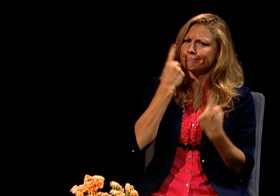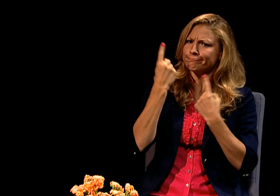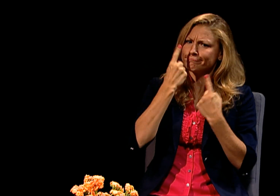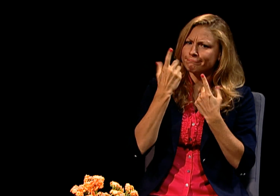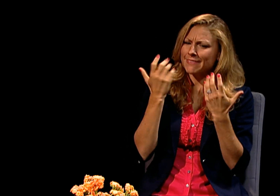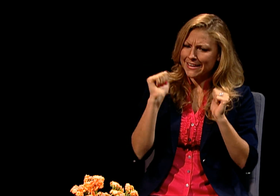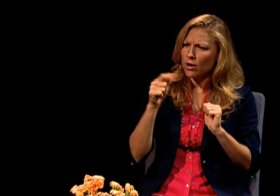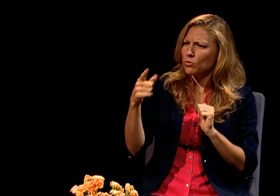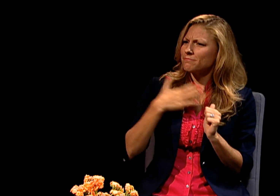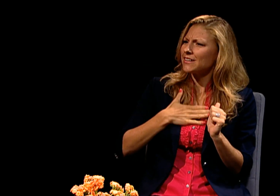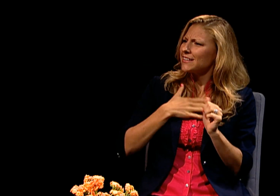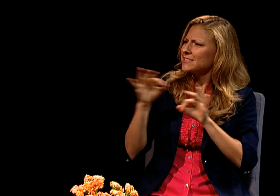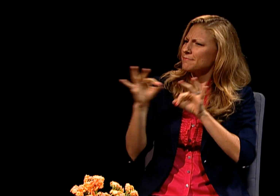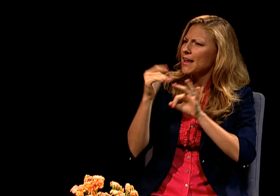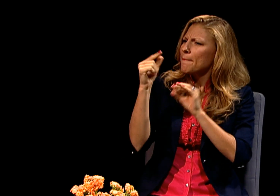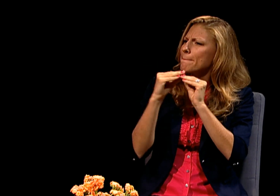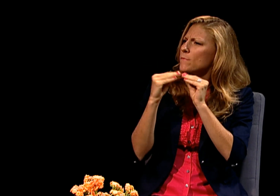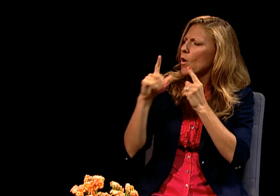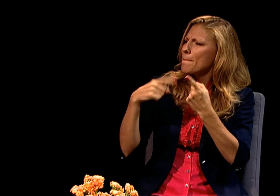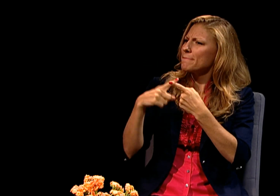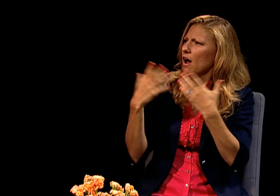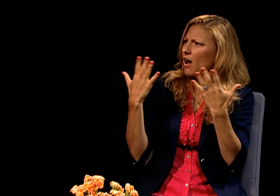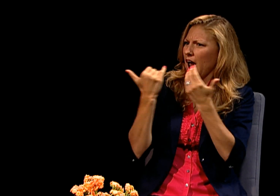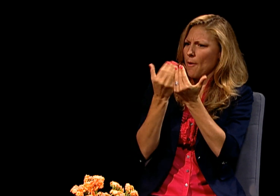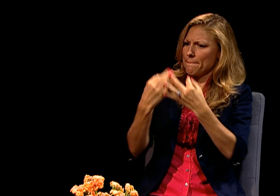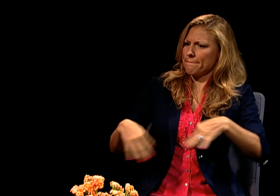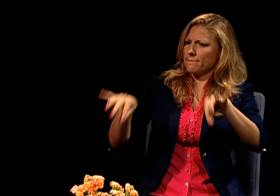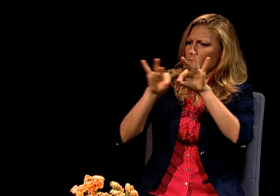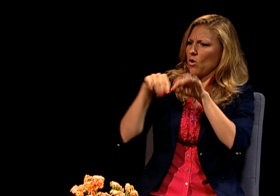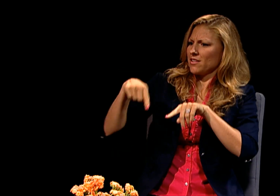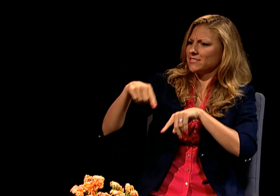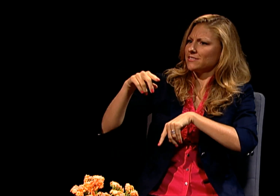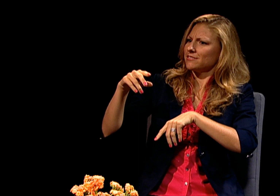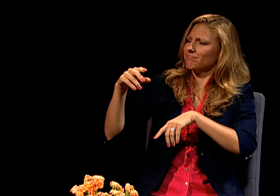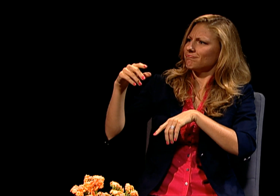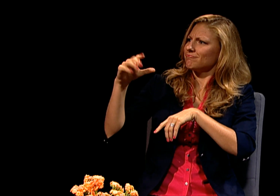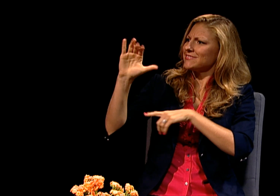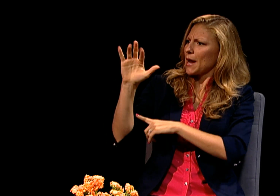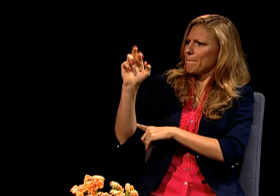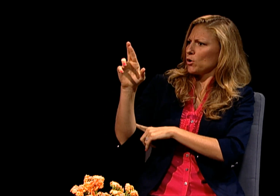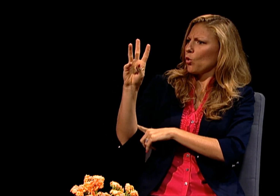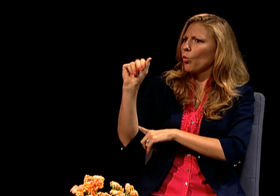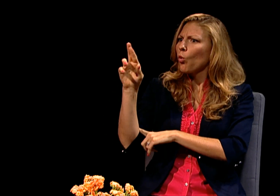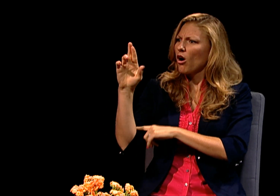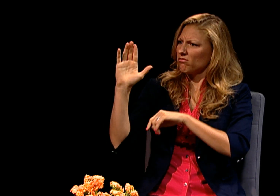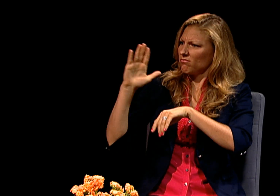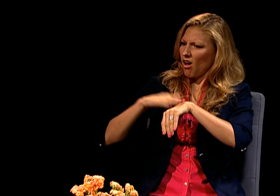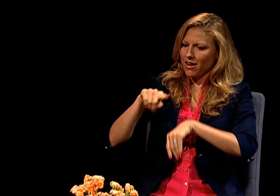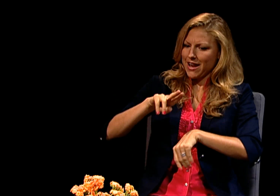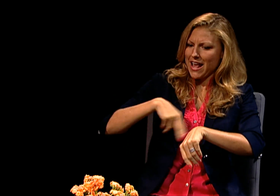SO CAN YOU PLEASE EXPLAIN A LITTLE BIT MORE ABOUT THE SIGNIFICANCE OF CYBER WARS